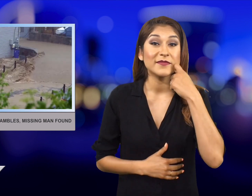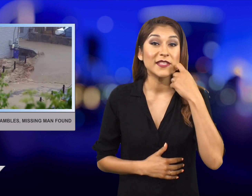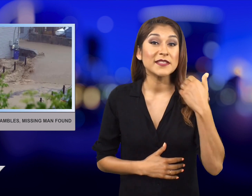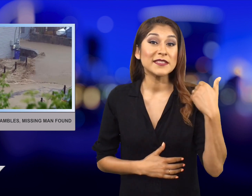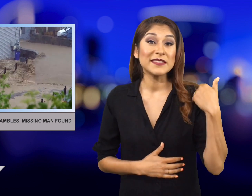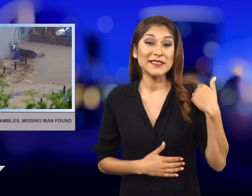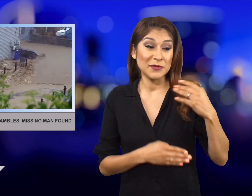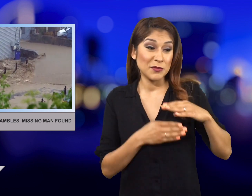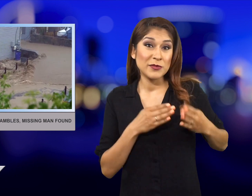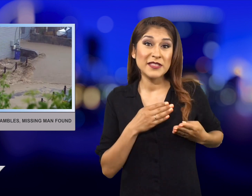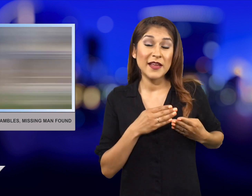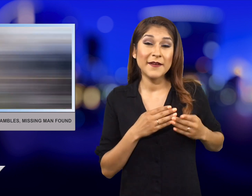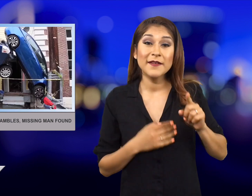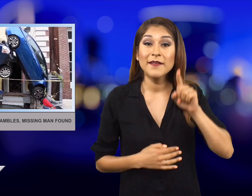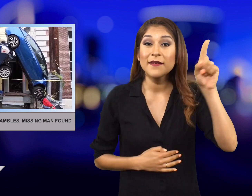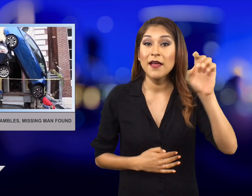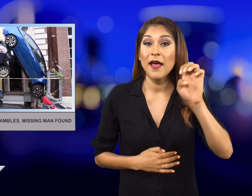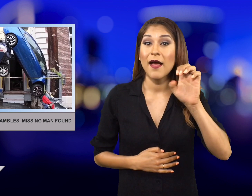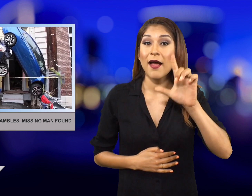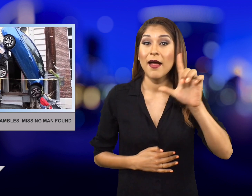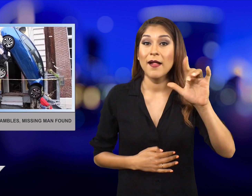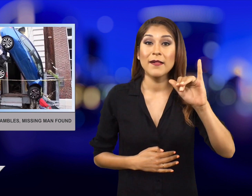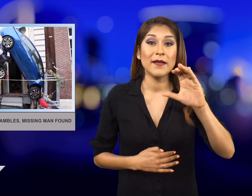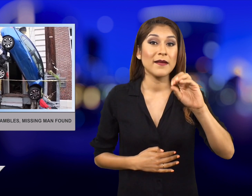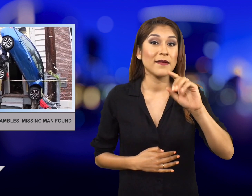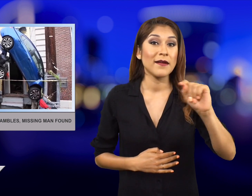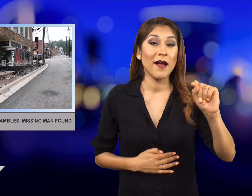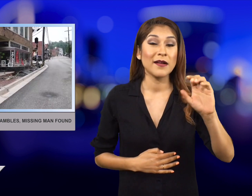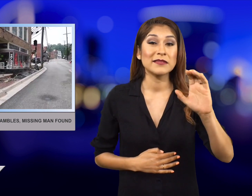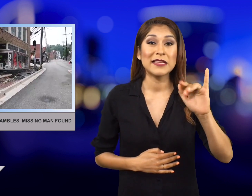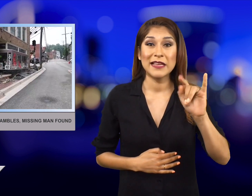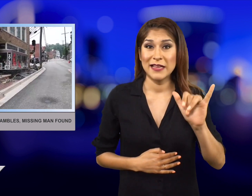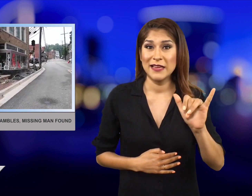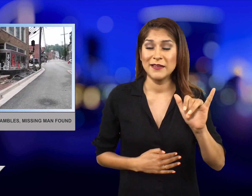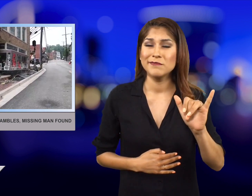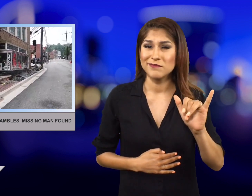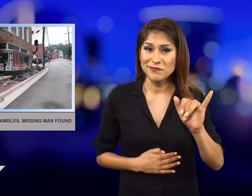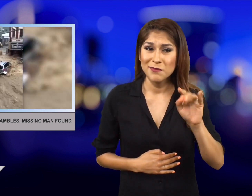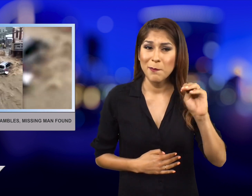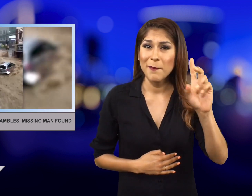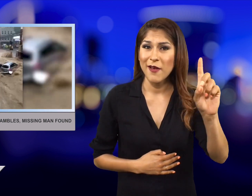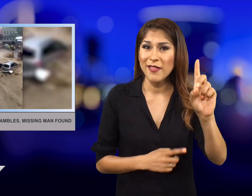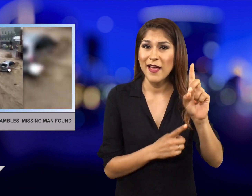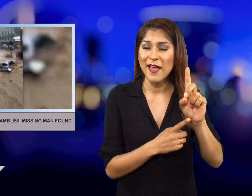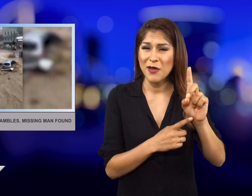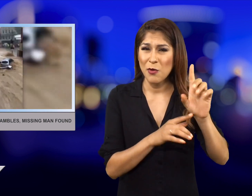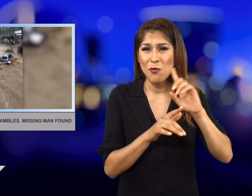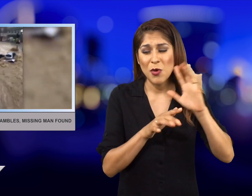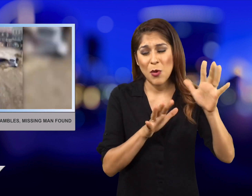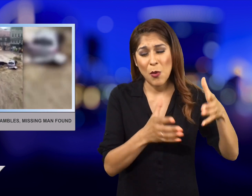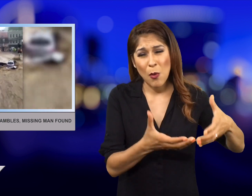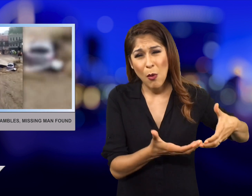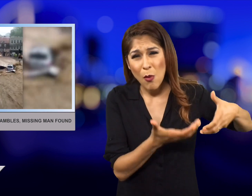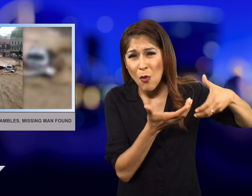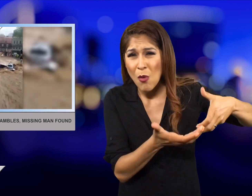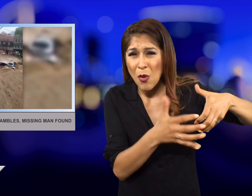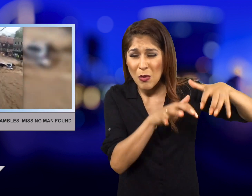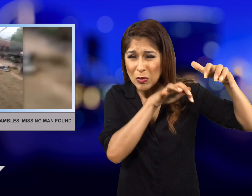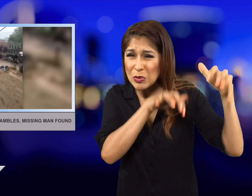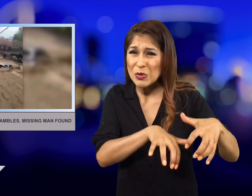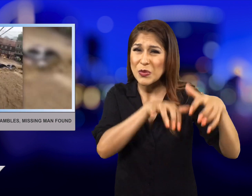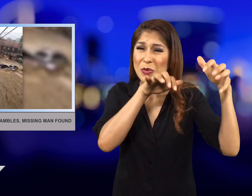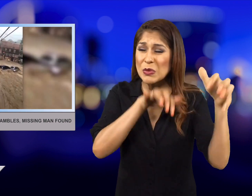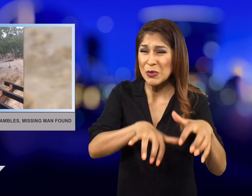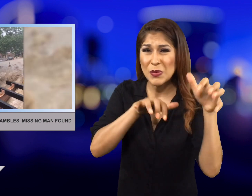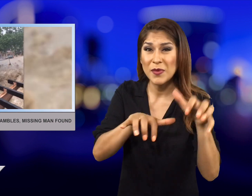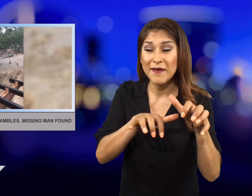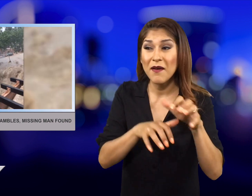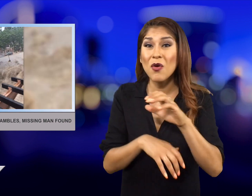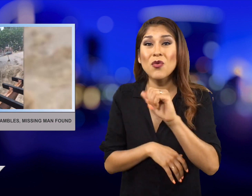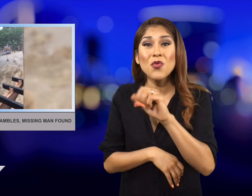Ellicott City, Maryland is in shambles after major flooding this weekend.